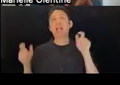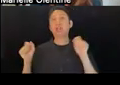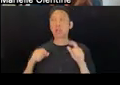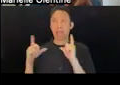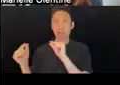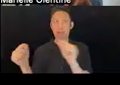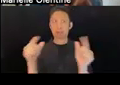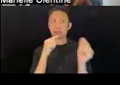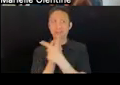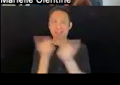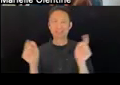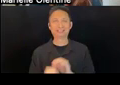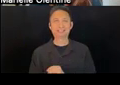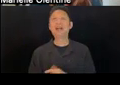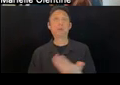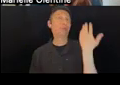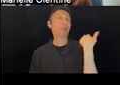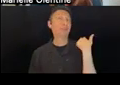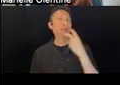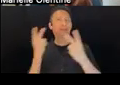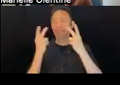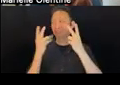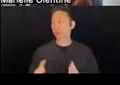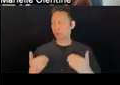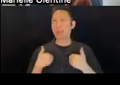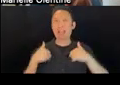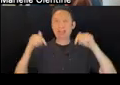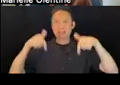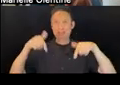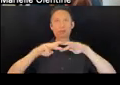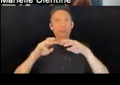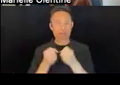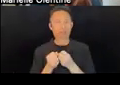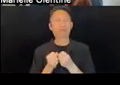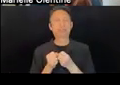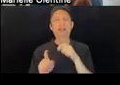pausing, because I thought I took out some Twitter, because Twitter no longer exists in this